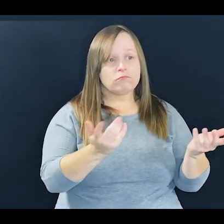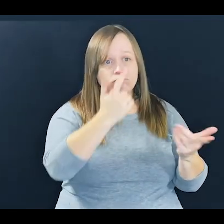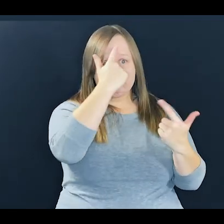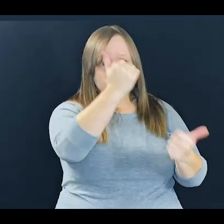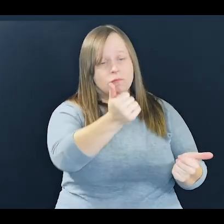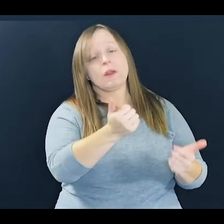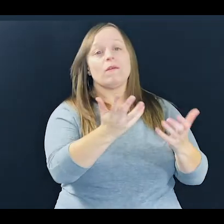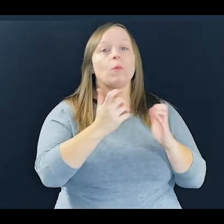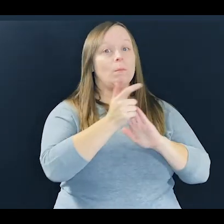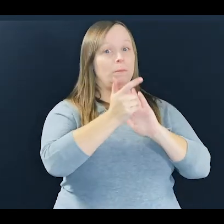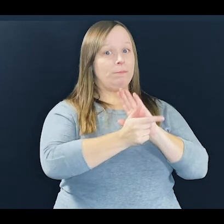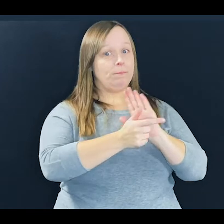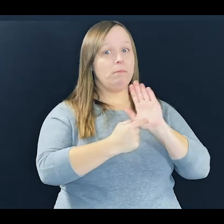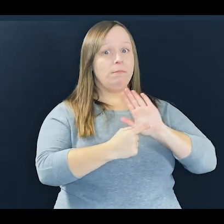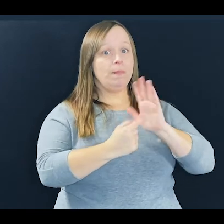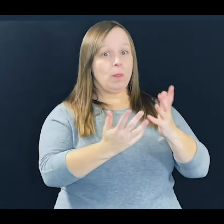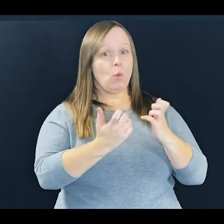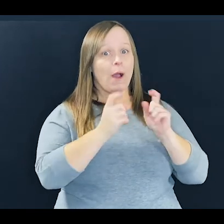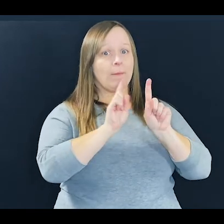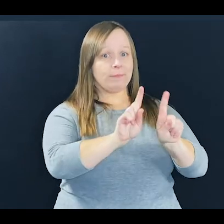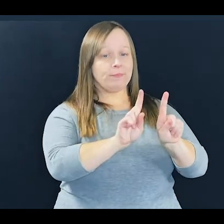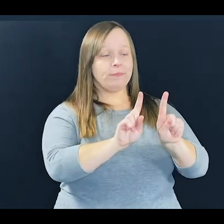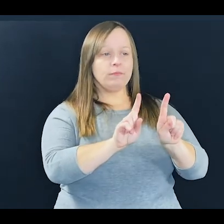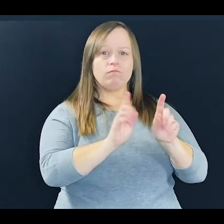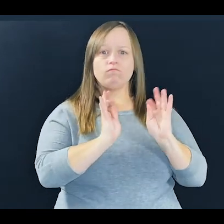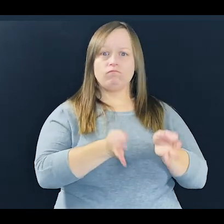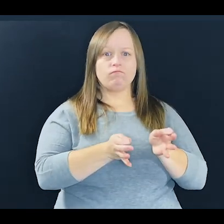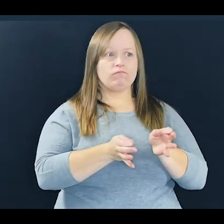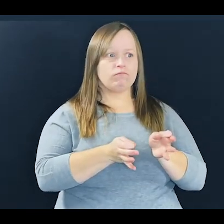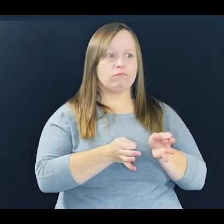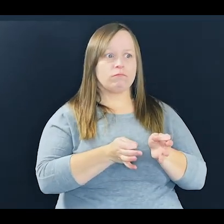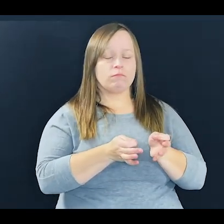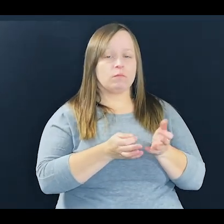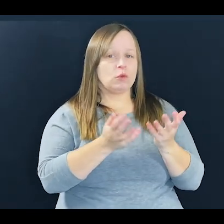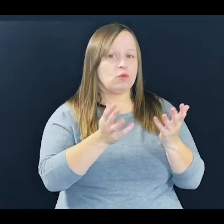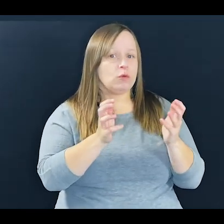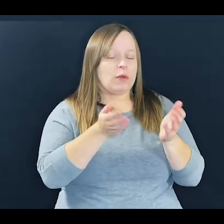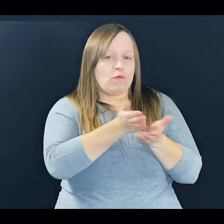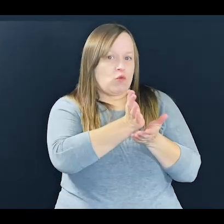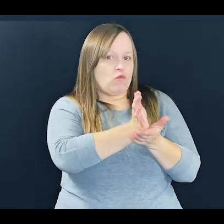If you want legal representation, then you can certainly have that as well,